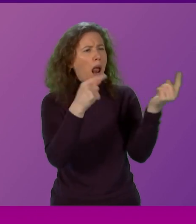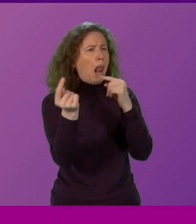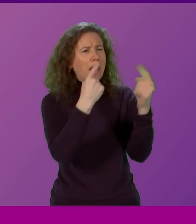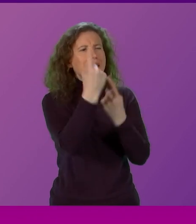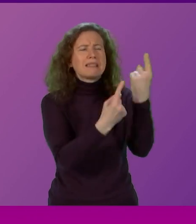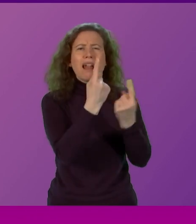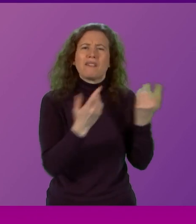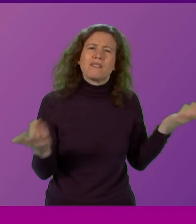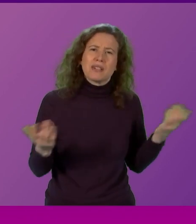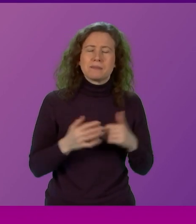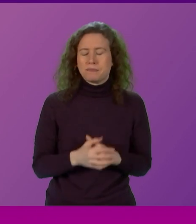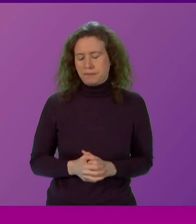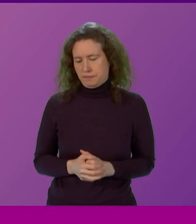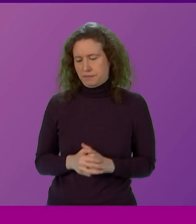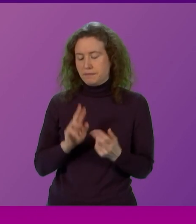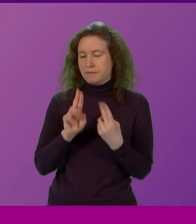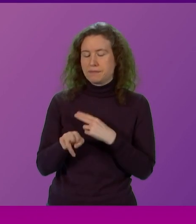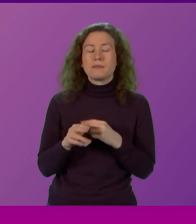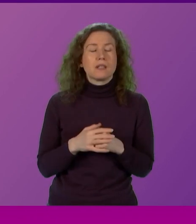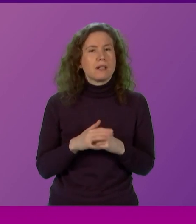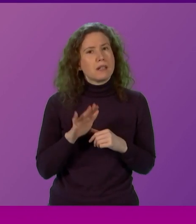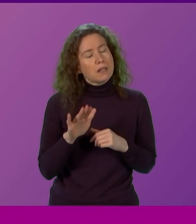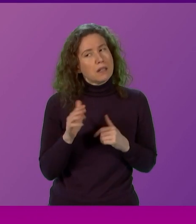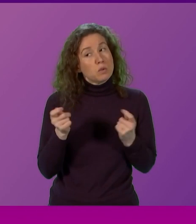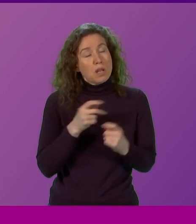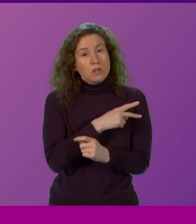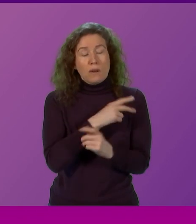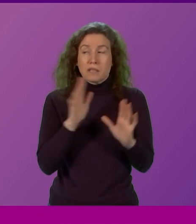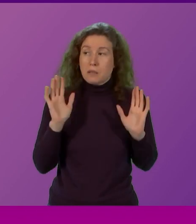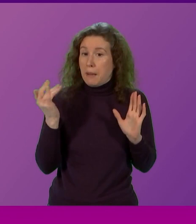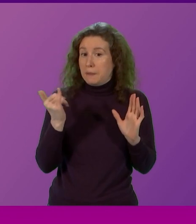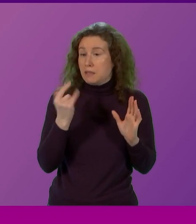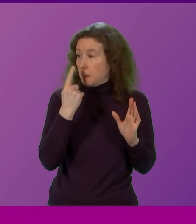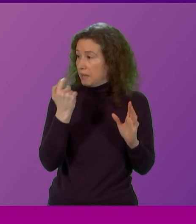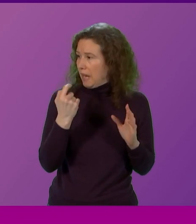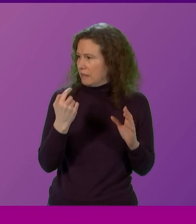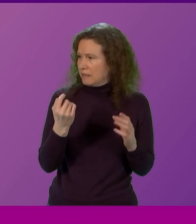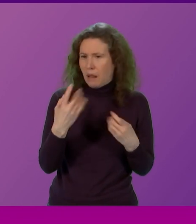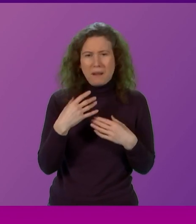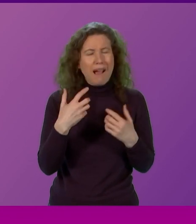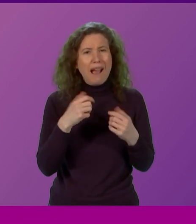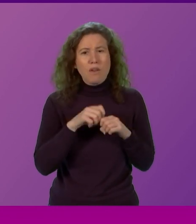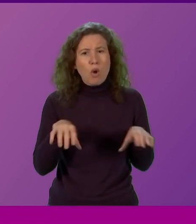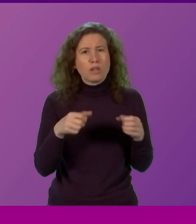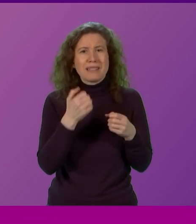Maybe somebody here can help me, but I have lost count of the number of leadership elections